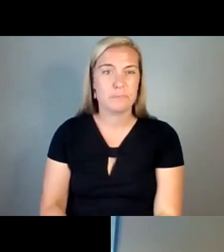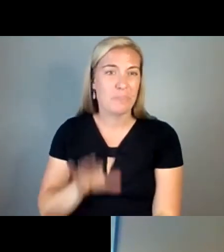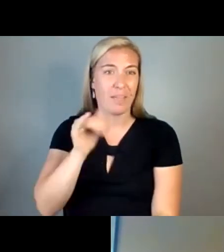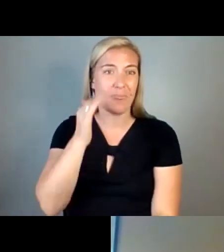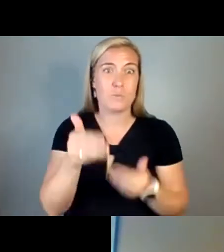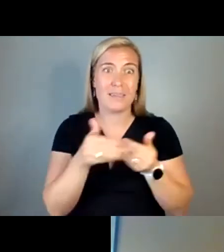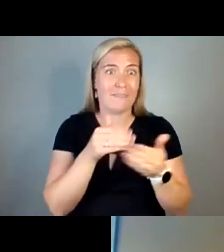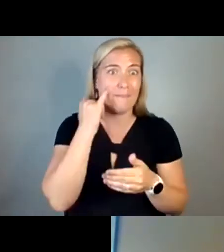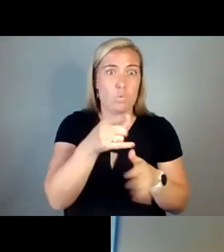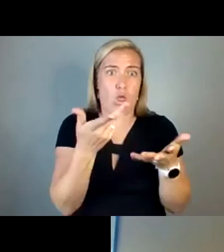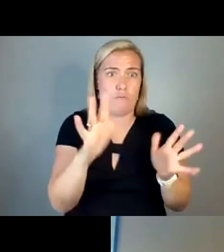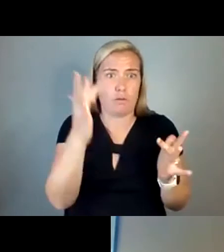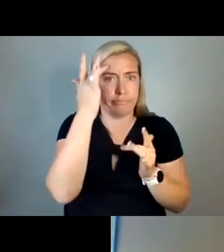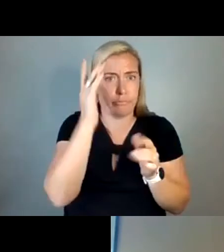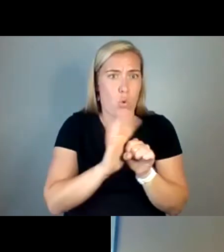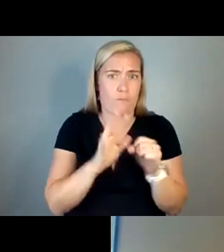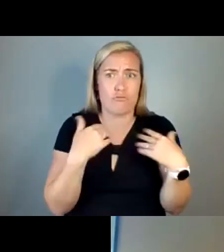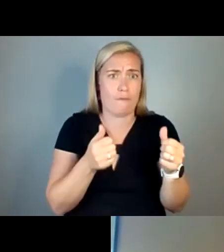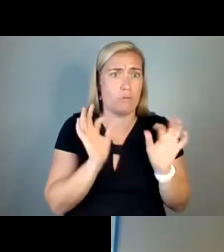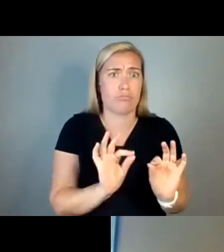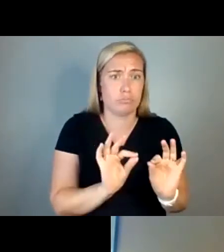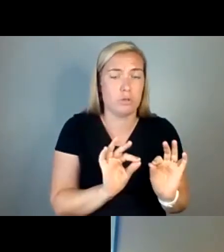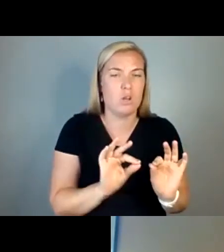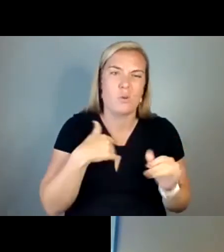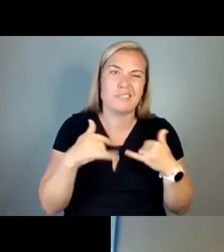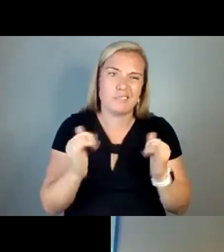got infected with COVID, and you recovered, we would still recommend that you get vaccinated.